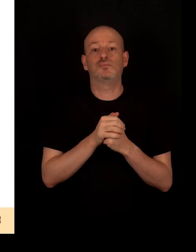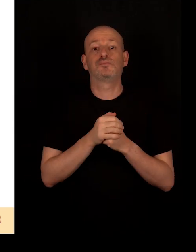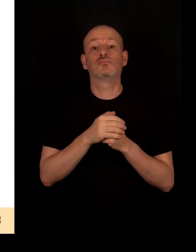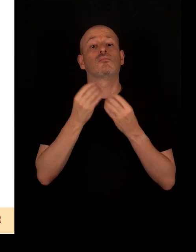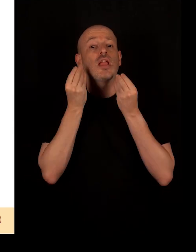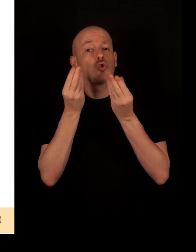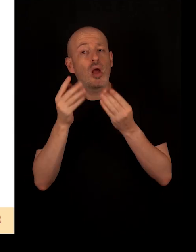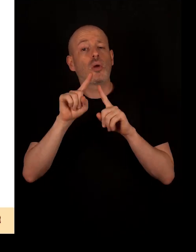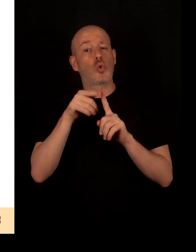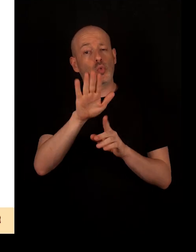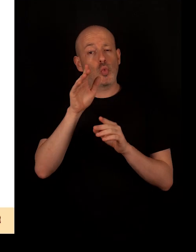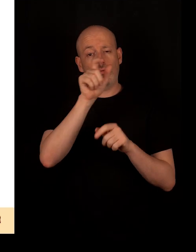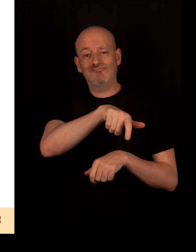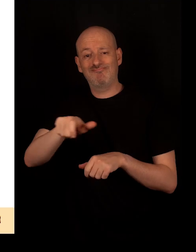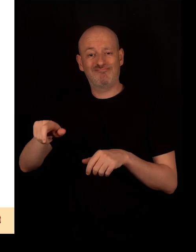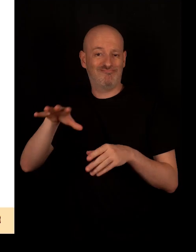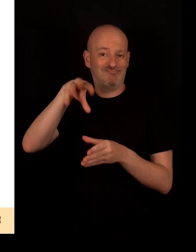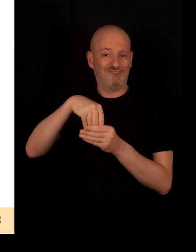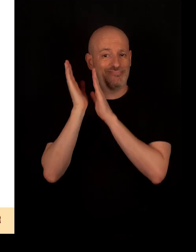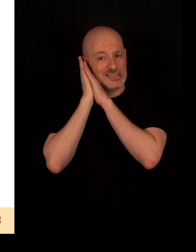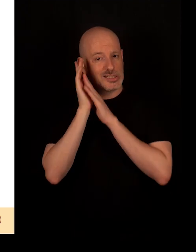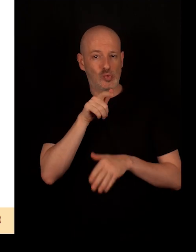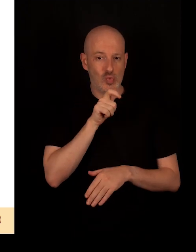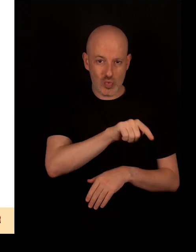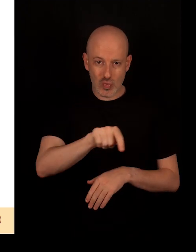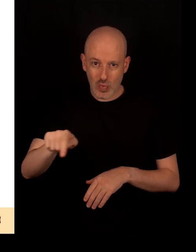Details and information about your residents.